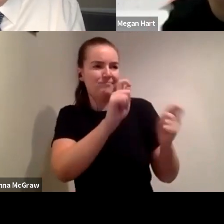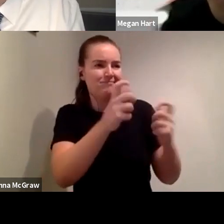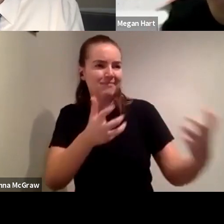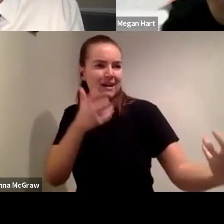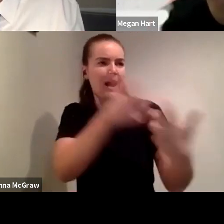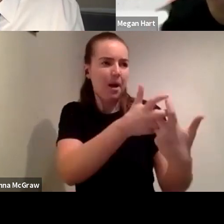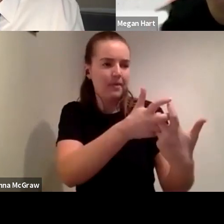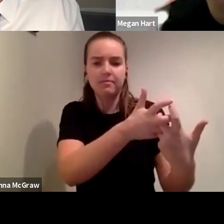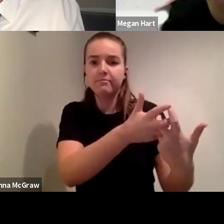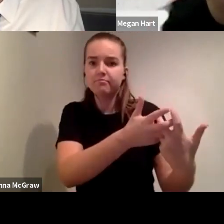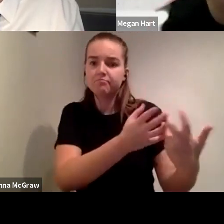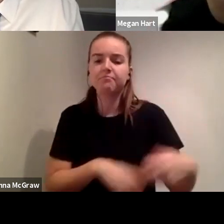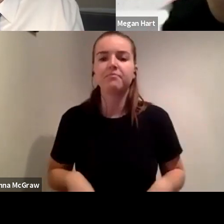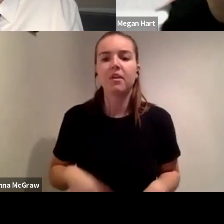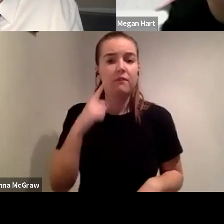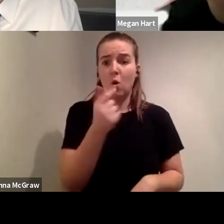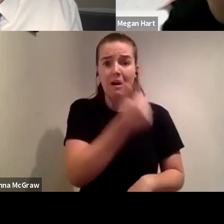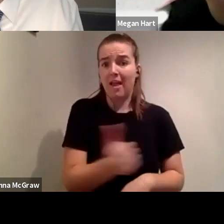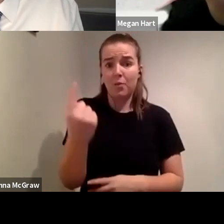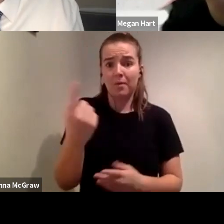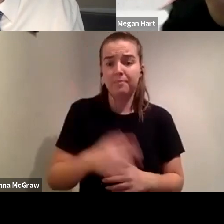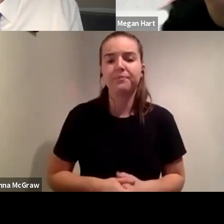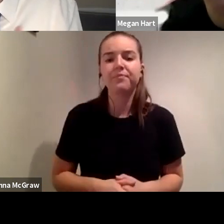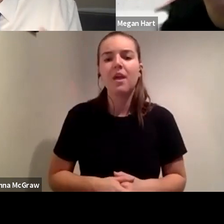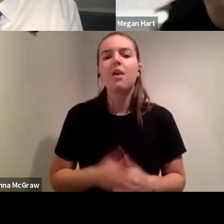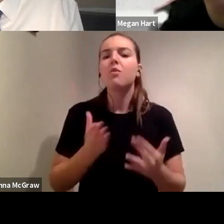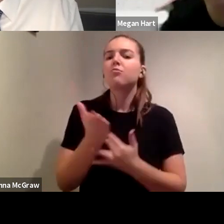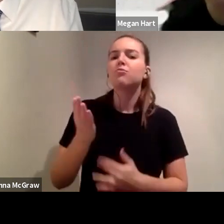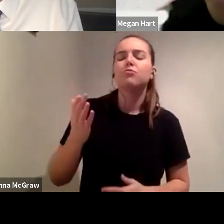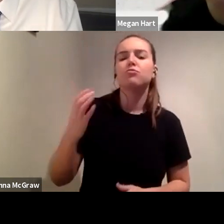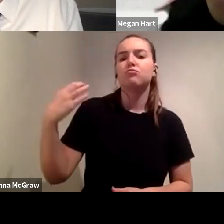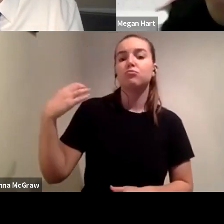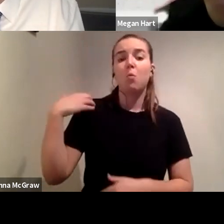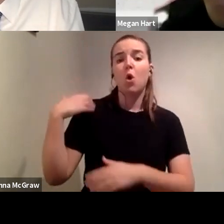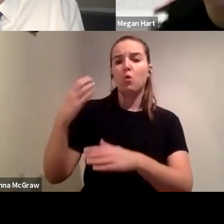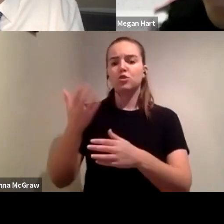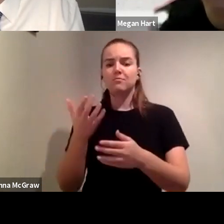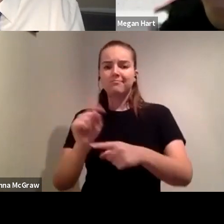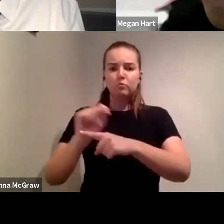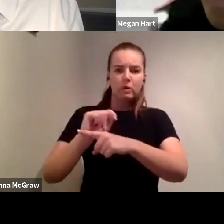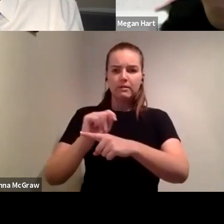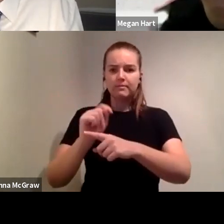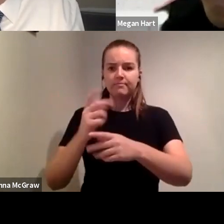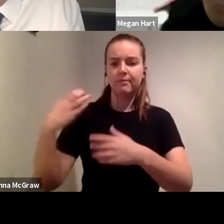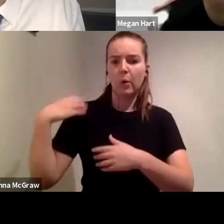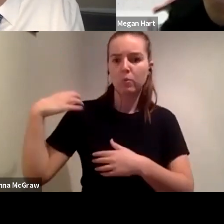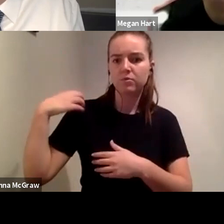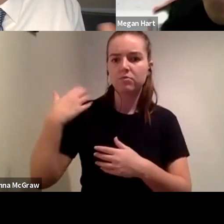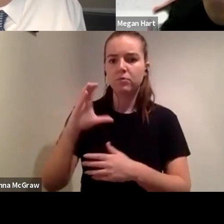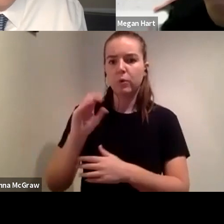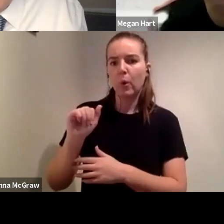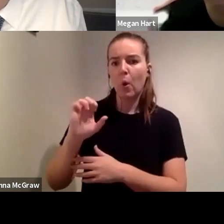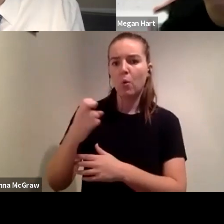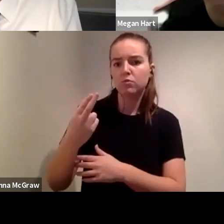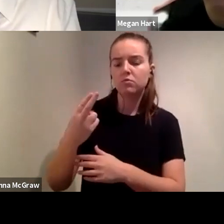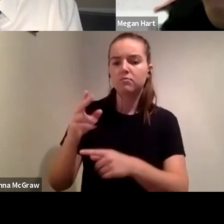At United Healthcare, we will figure out how we can make an accommodation happen.